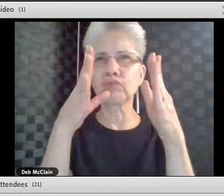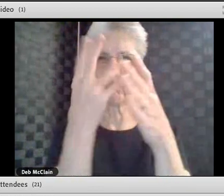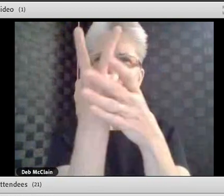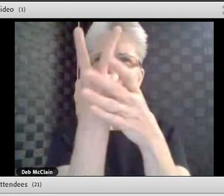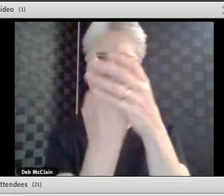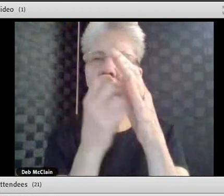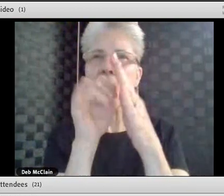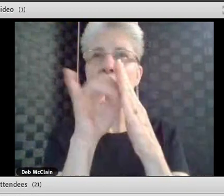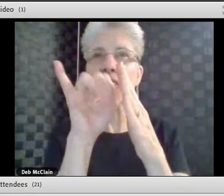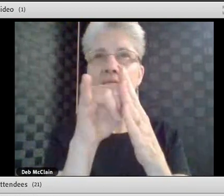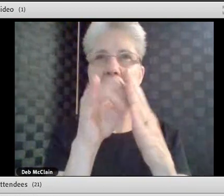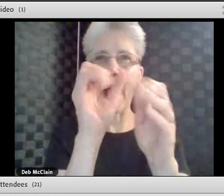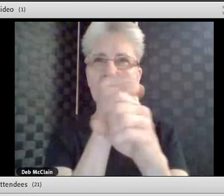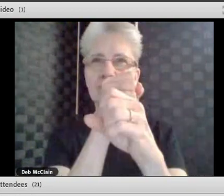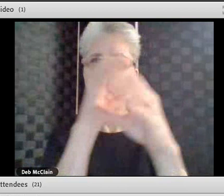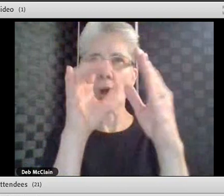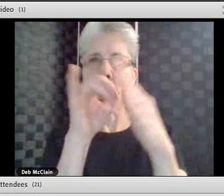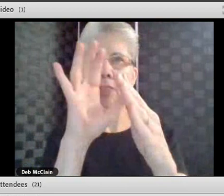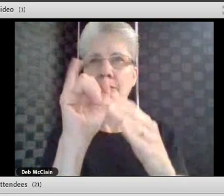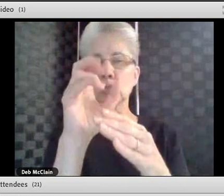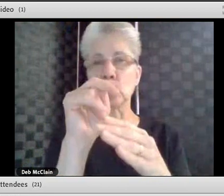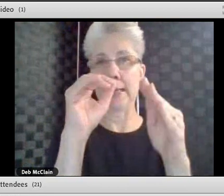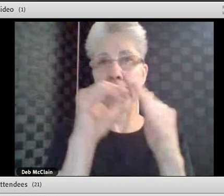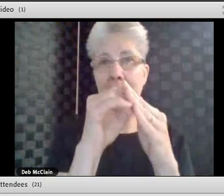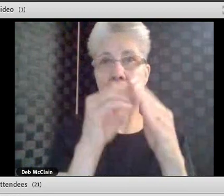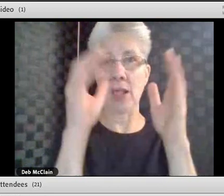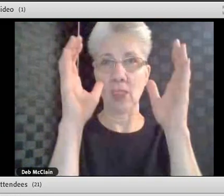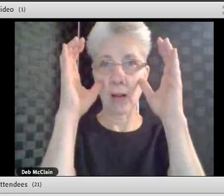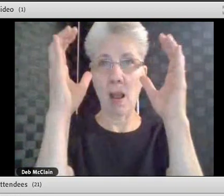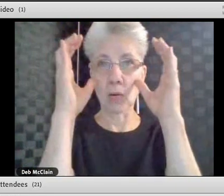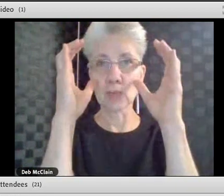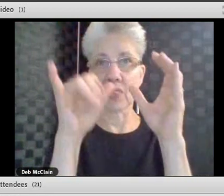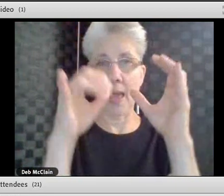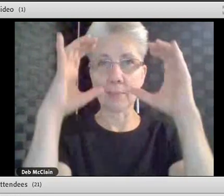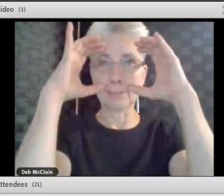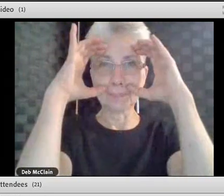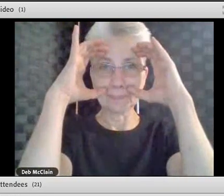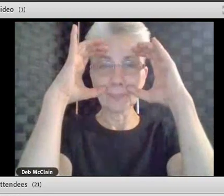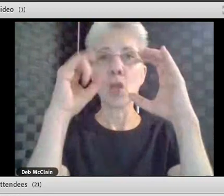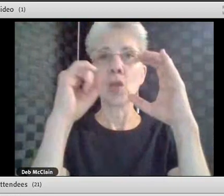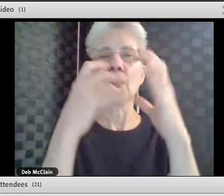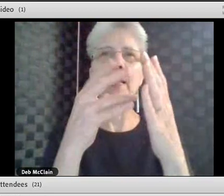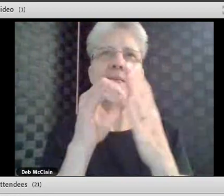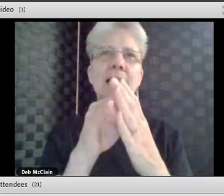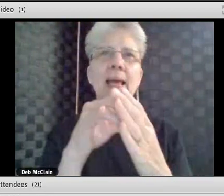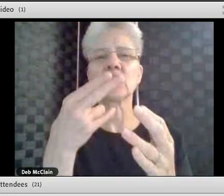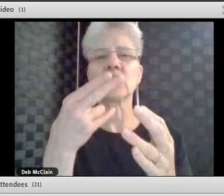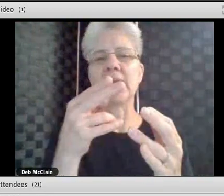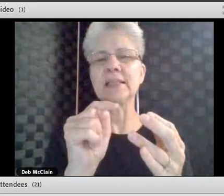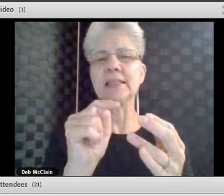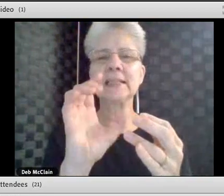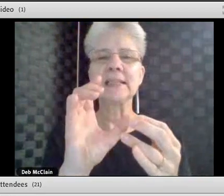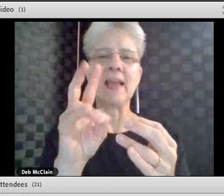that you're looking at on the screen within the goggles, so things like HTC Vive is one of the headsets,